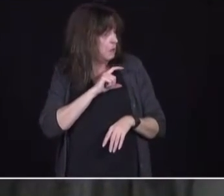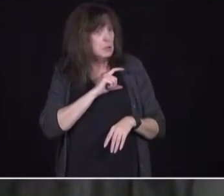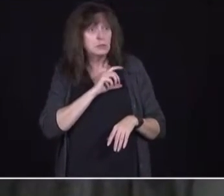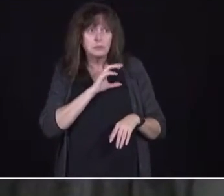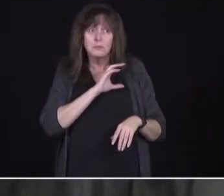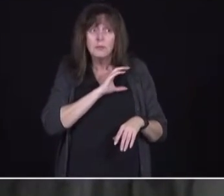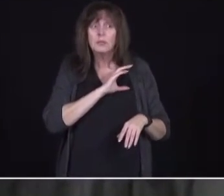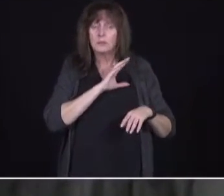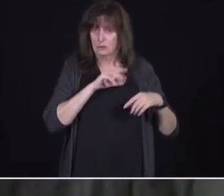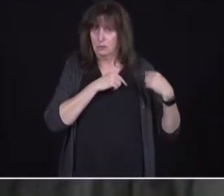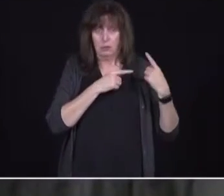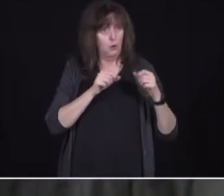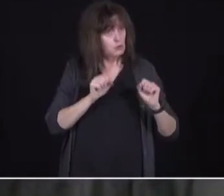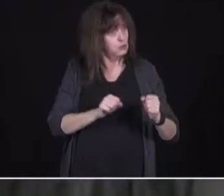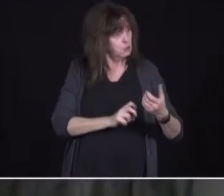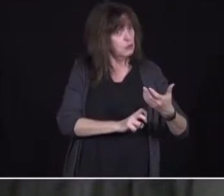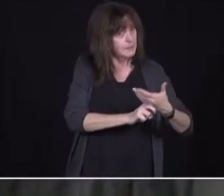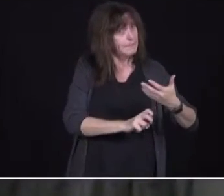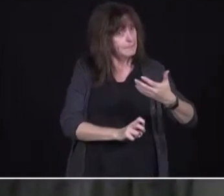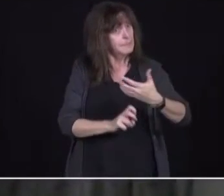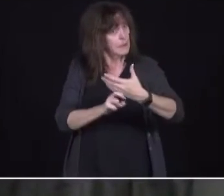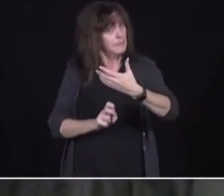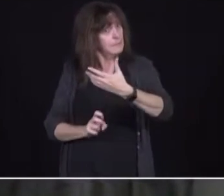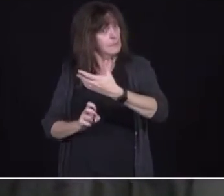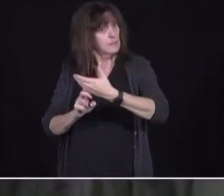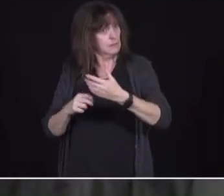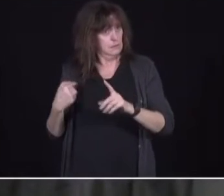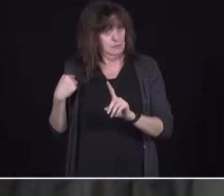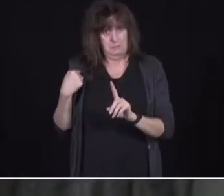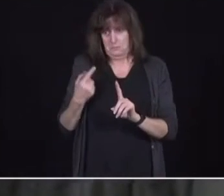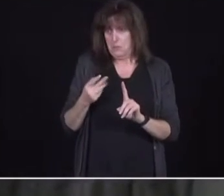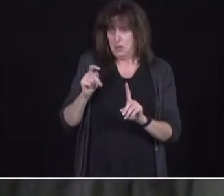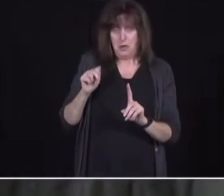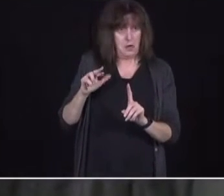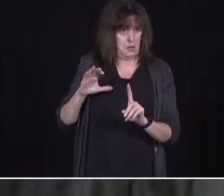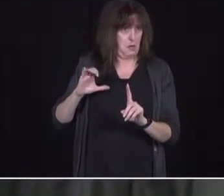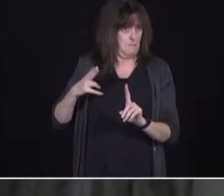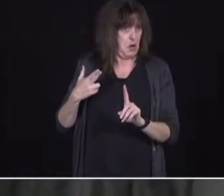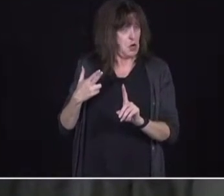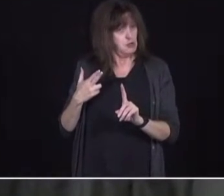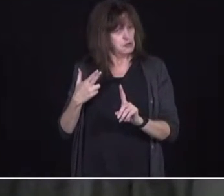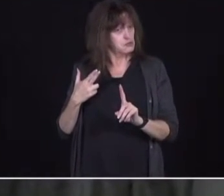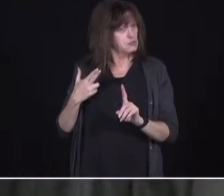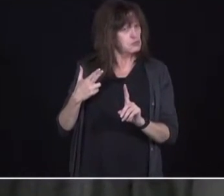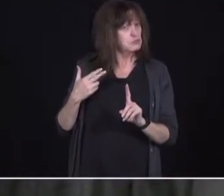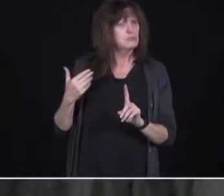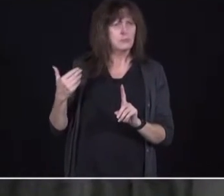the orders under the reopening Ontario act already. Since March we have had